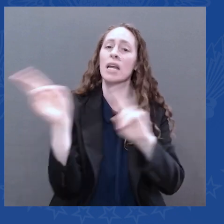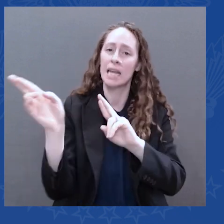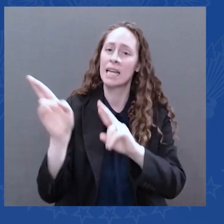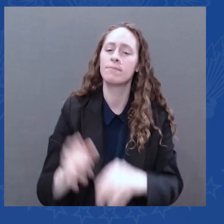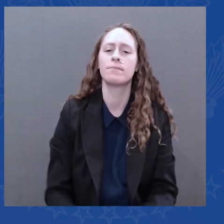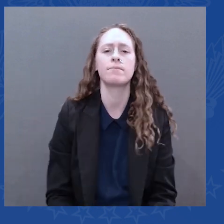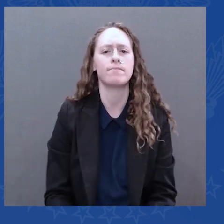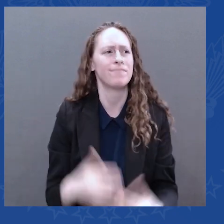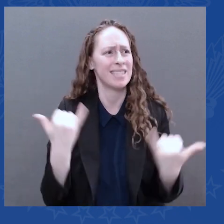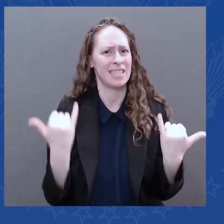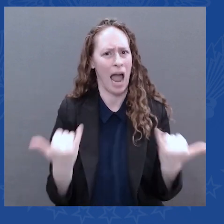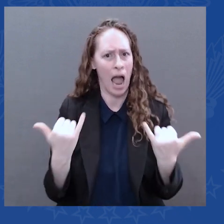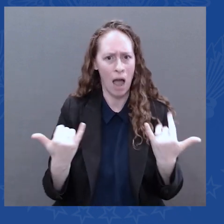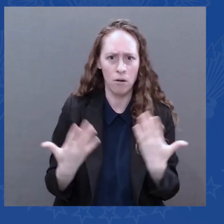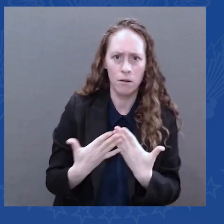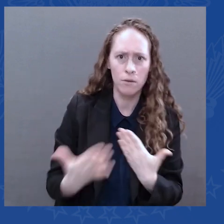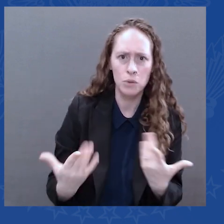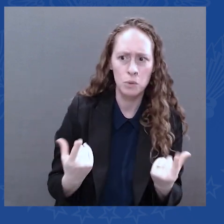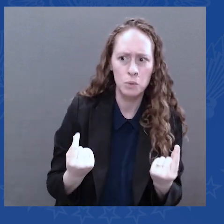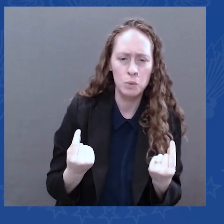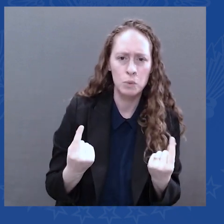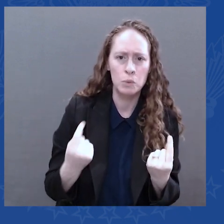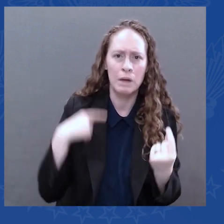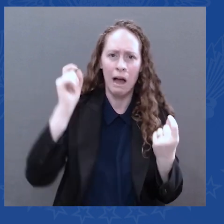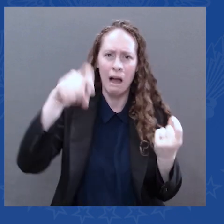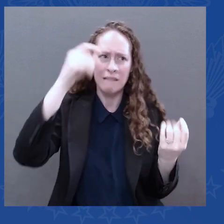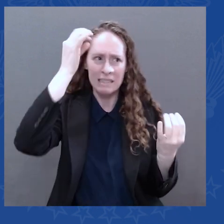for a diversified, resilient, and clean energy future.